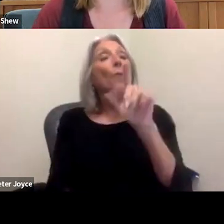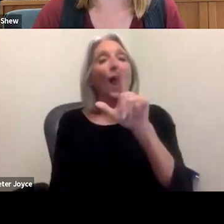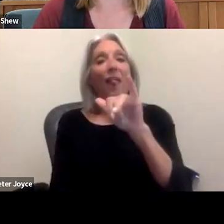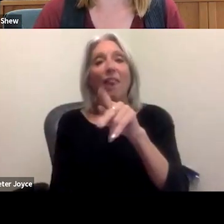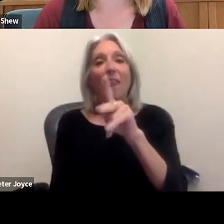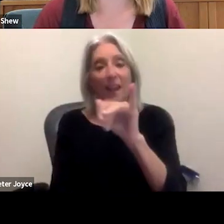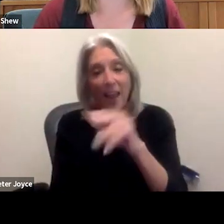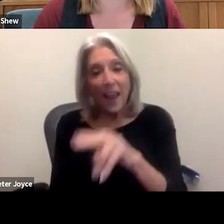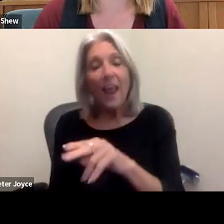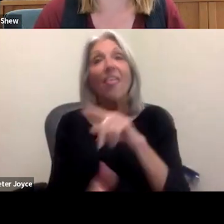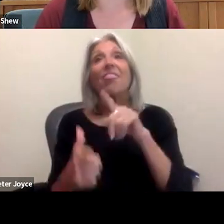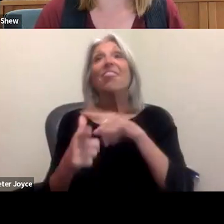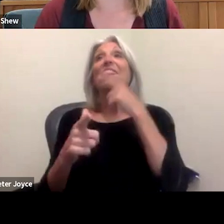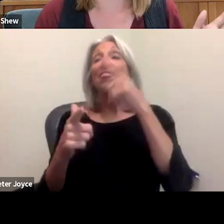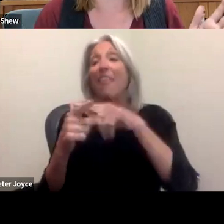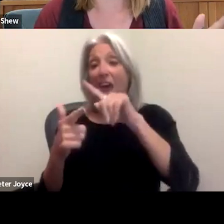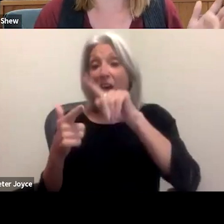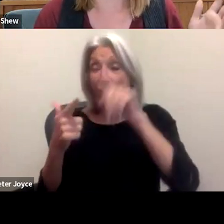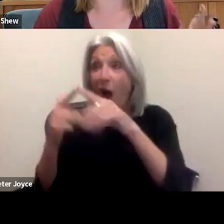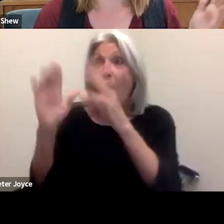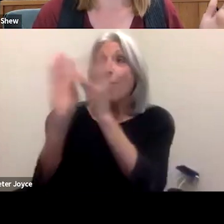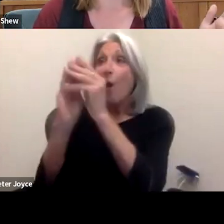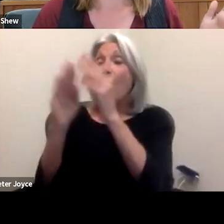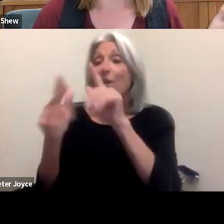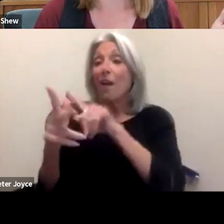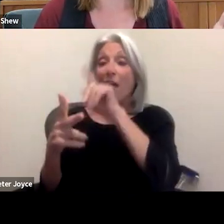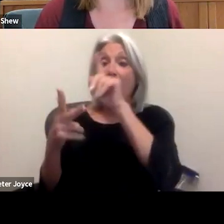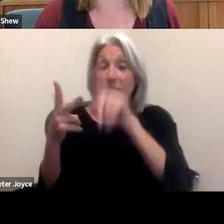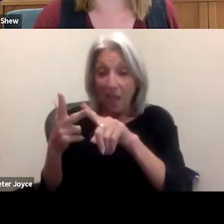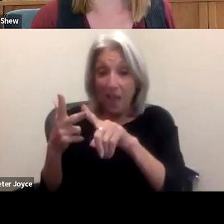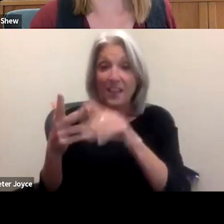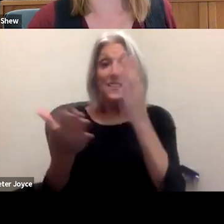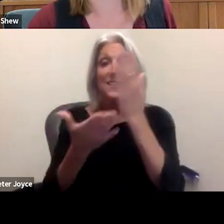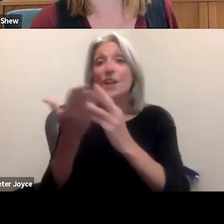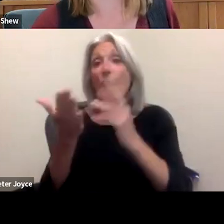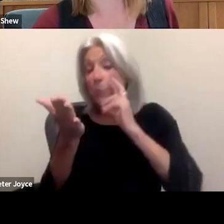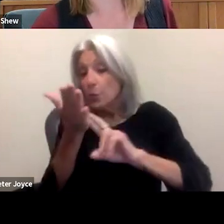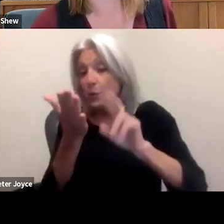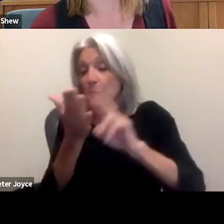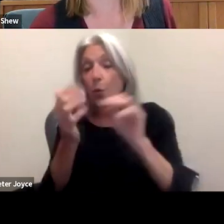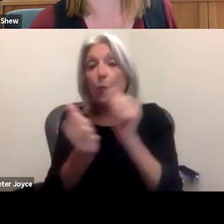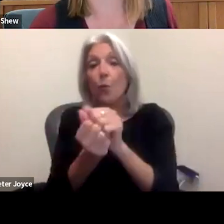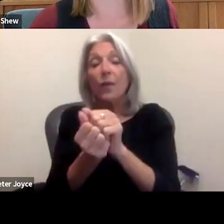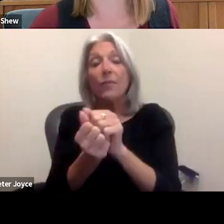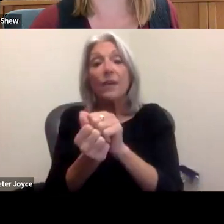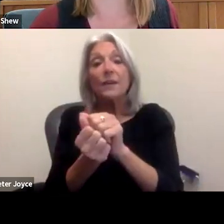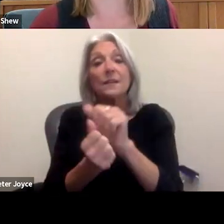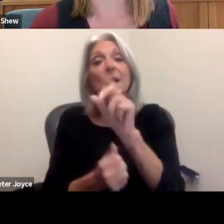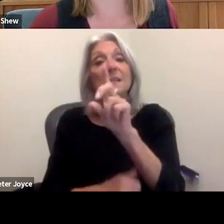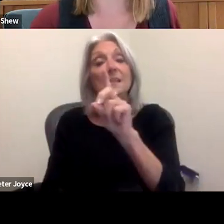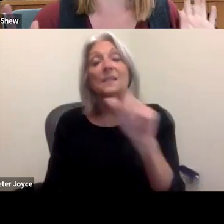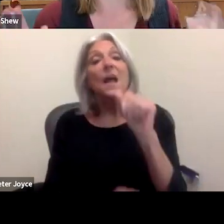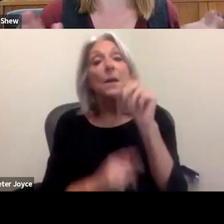and then running some research with disabled people together. So it's been a wild ride.